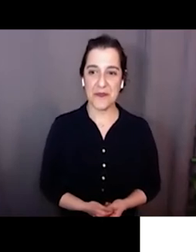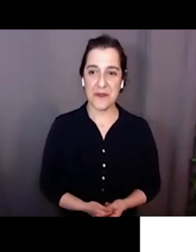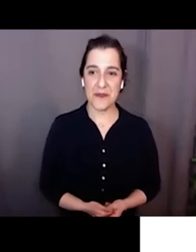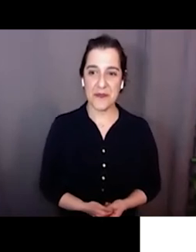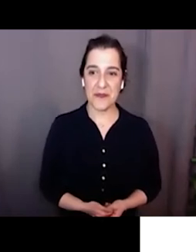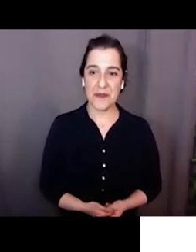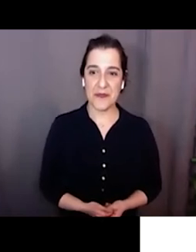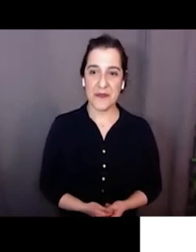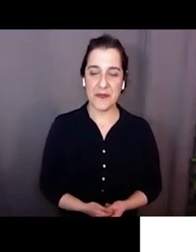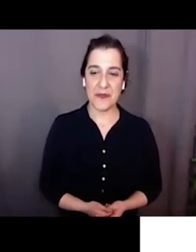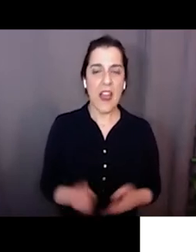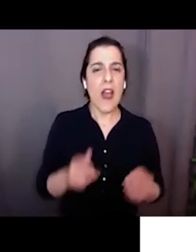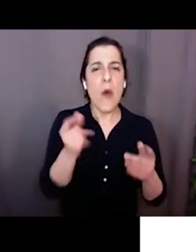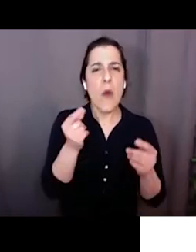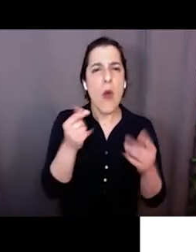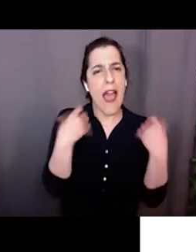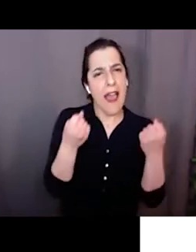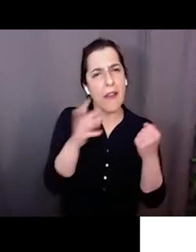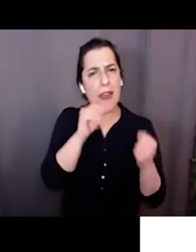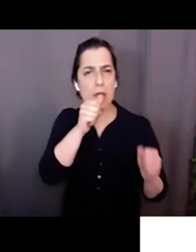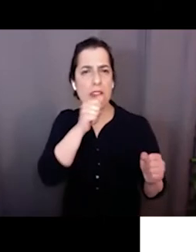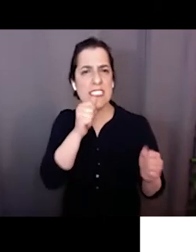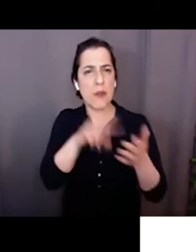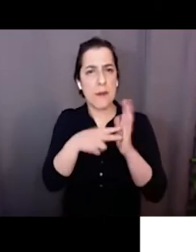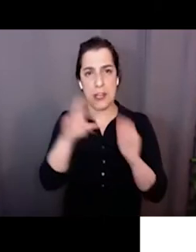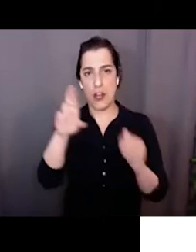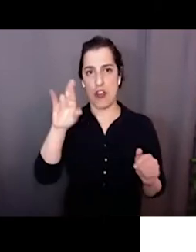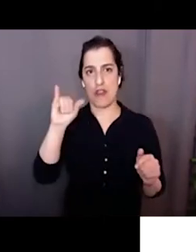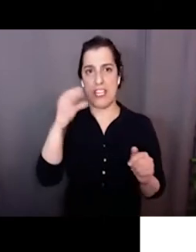the dichotomy between privacy and health and there was a question around, um,